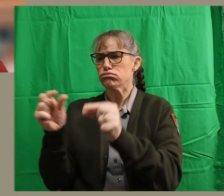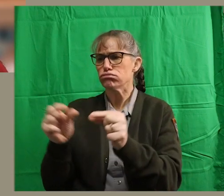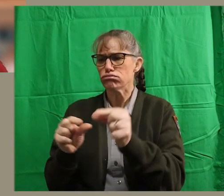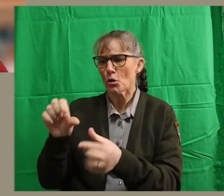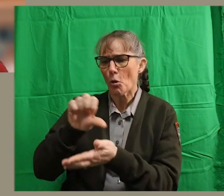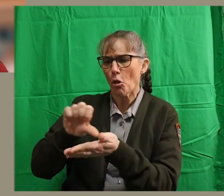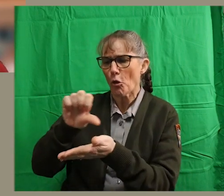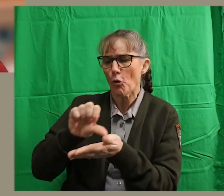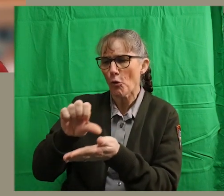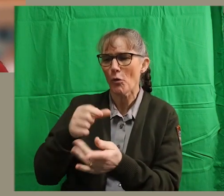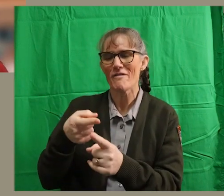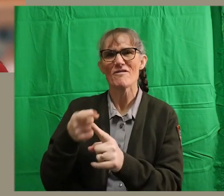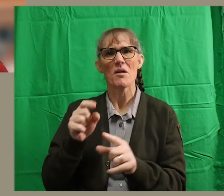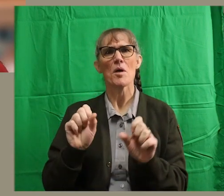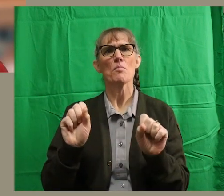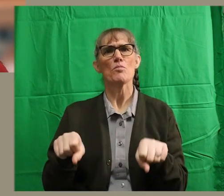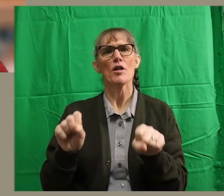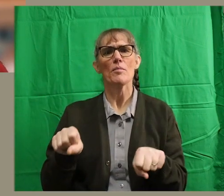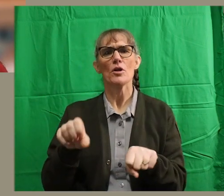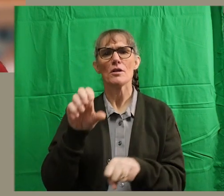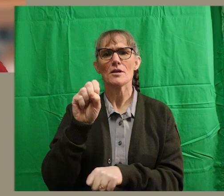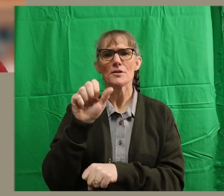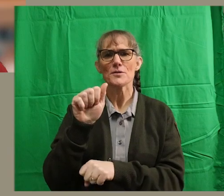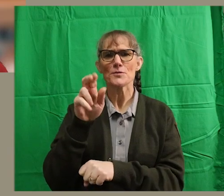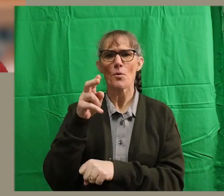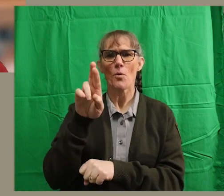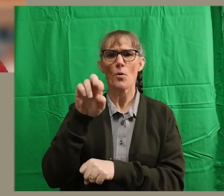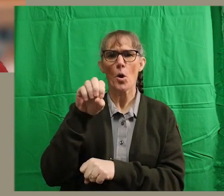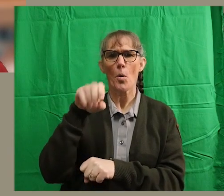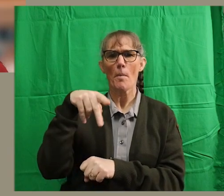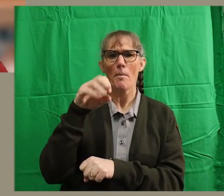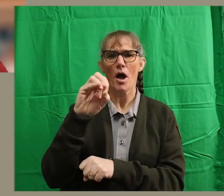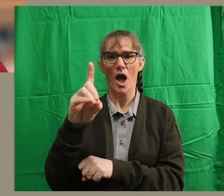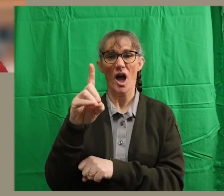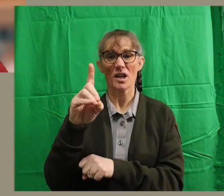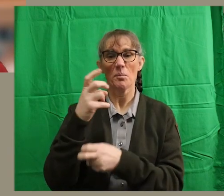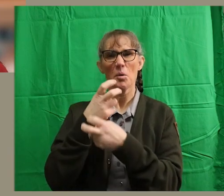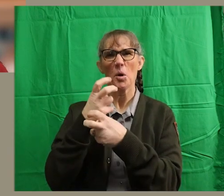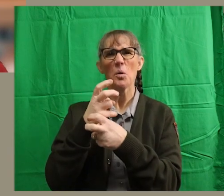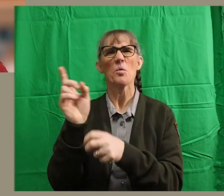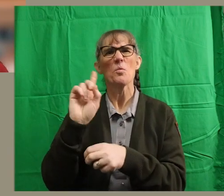fragments back together from a pretty weathered likely Sauropod bone that was sticking out.